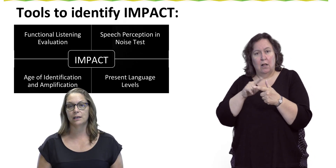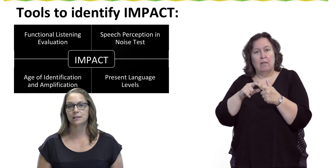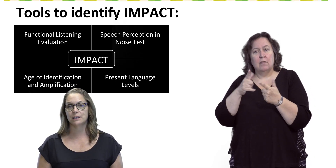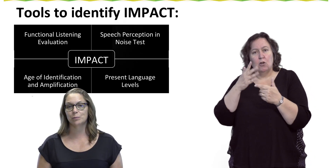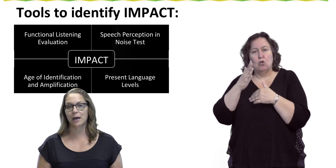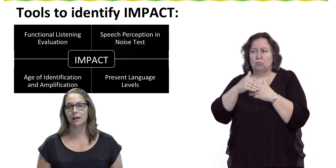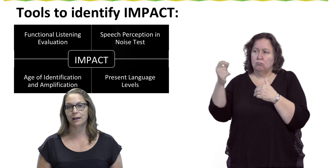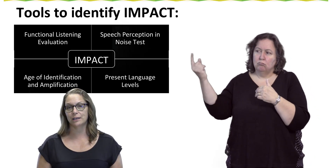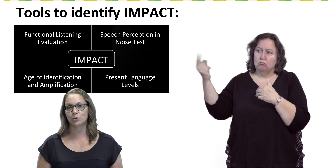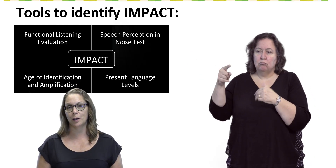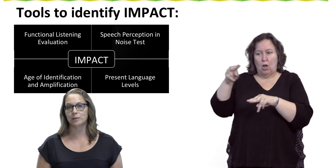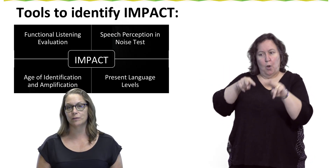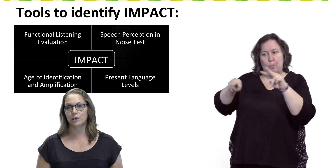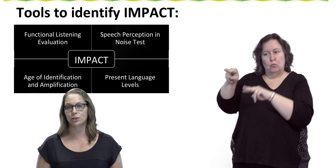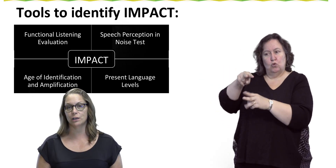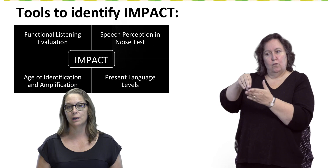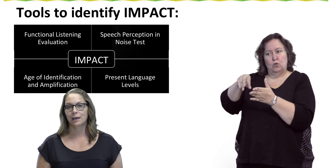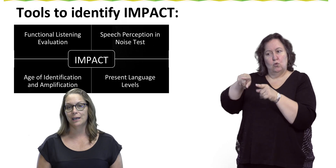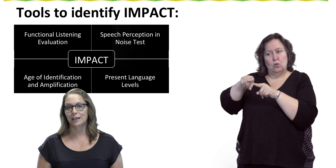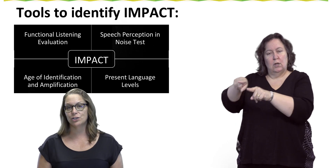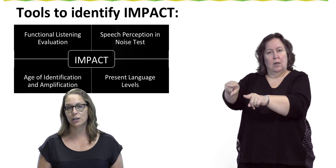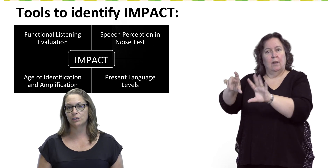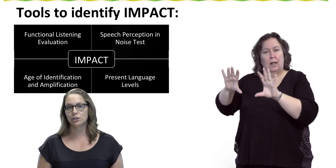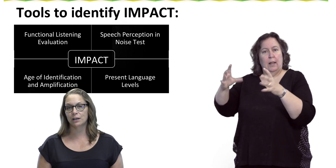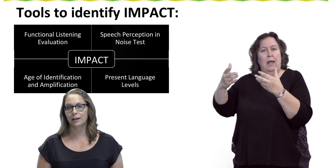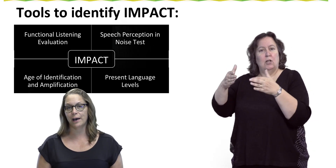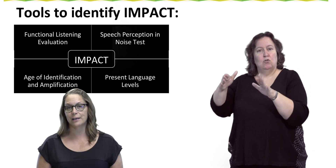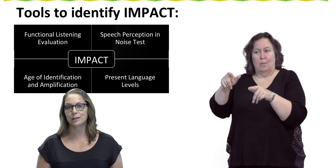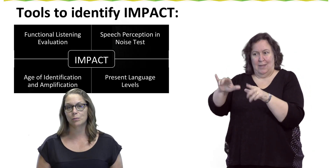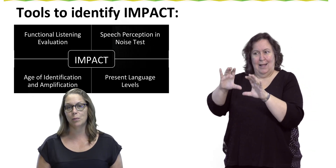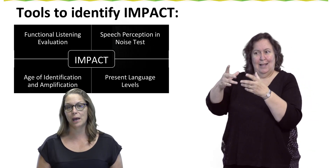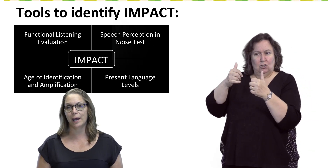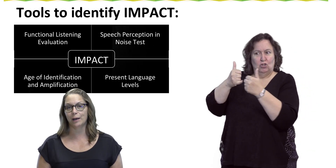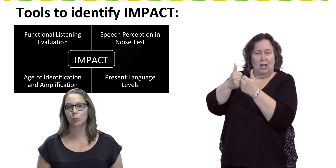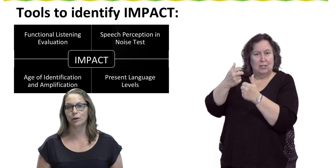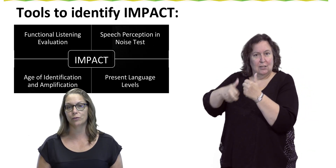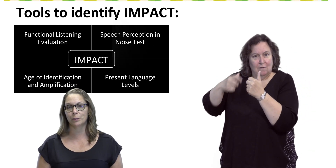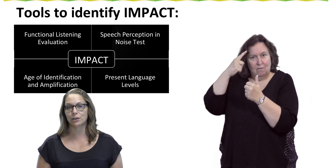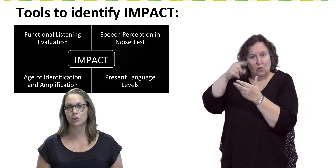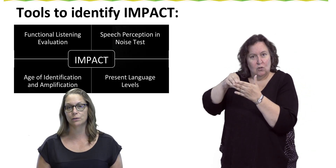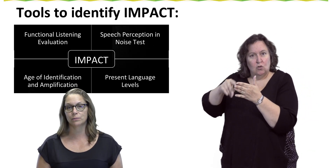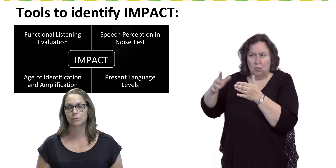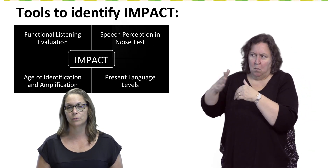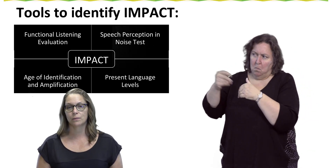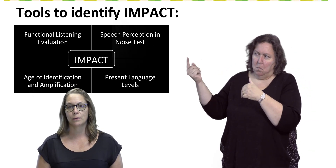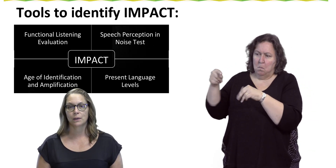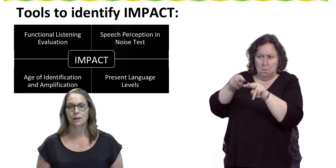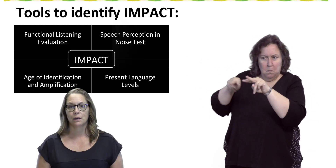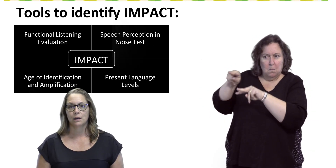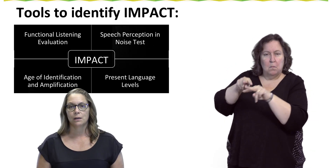then a systematic classroom observation in a challenging class may add more information.